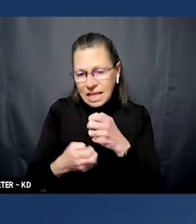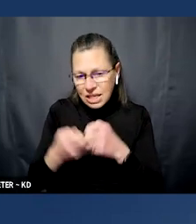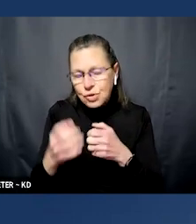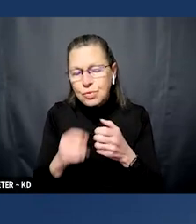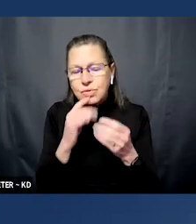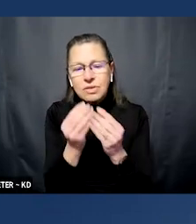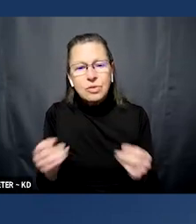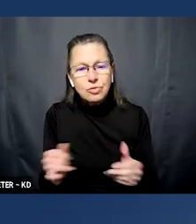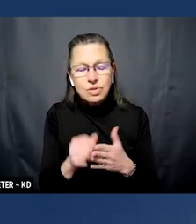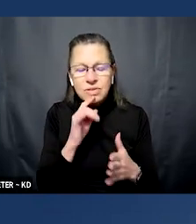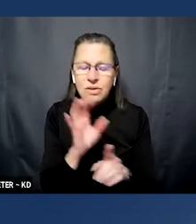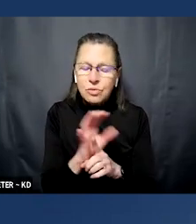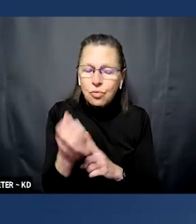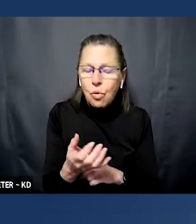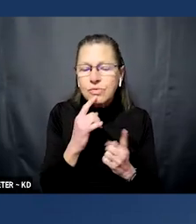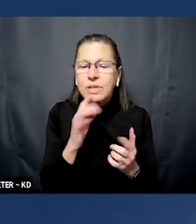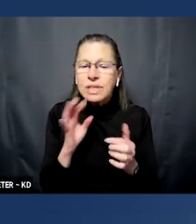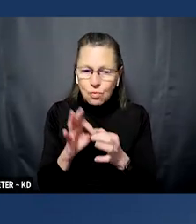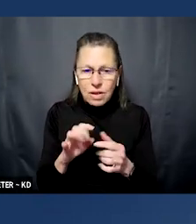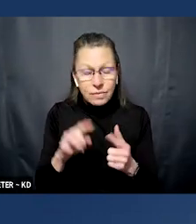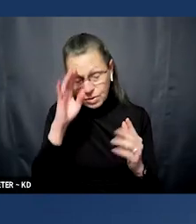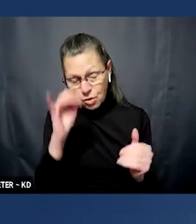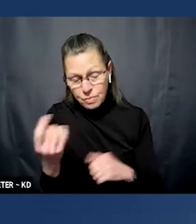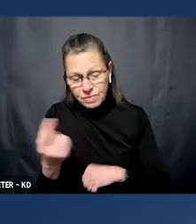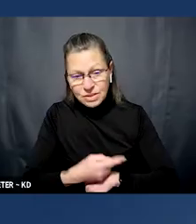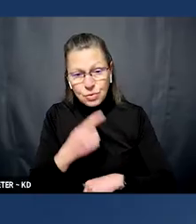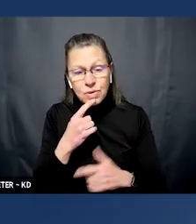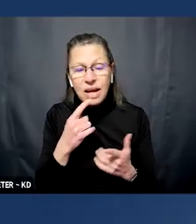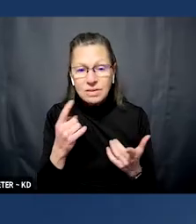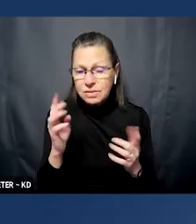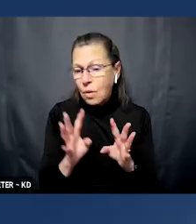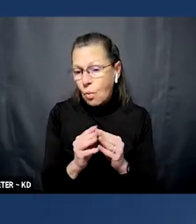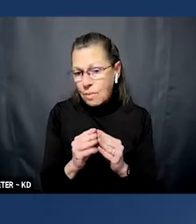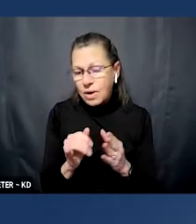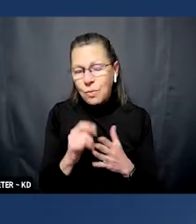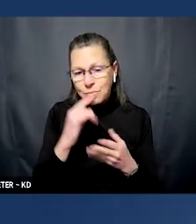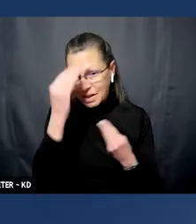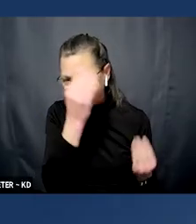culturally relevant. We hope that today's webinar will be informative and inspire new areas of local